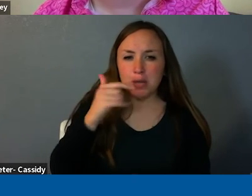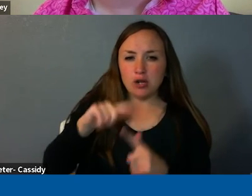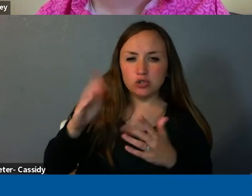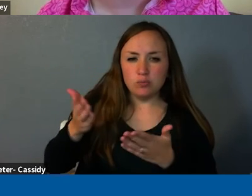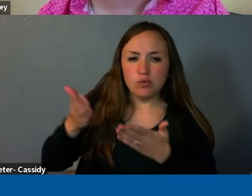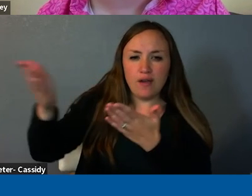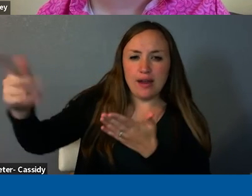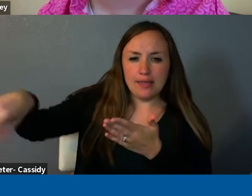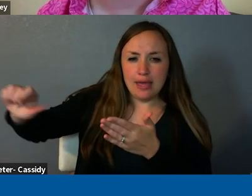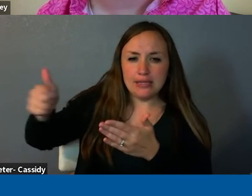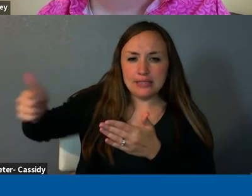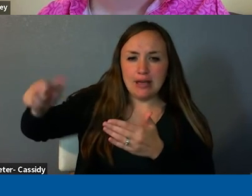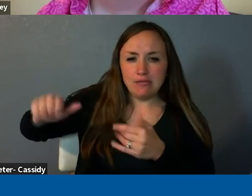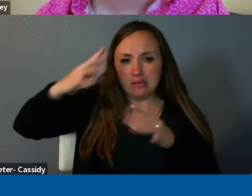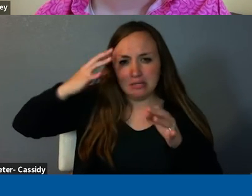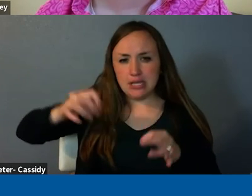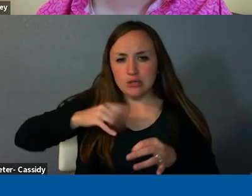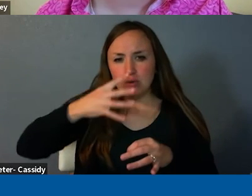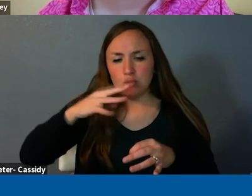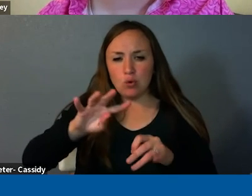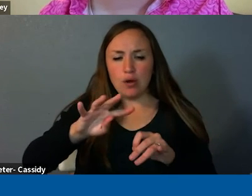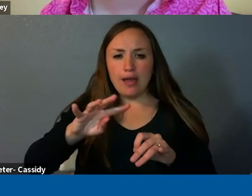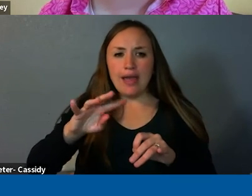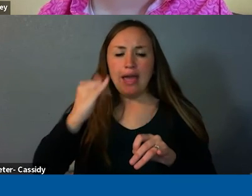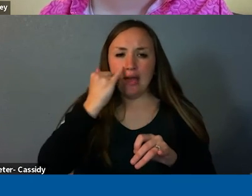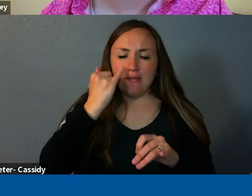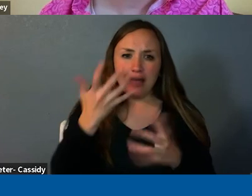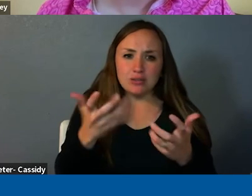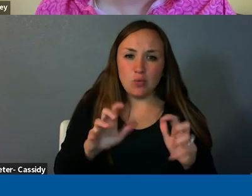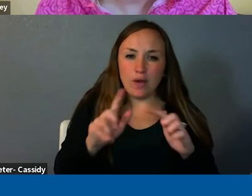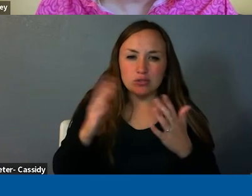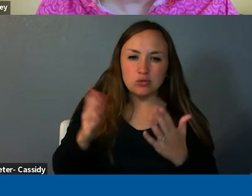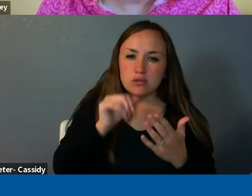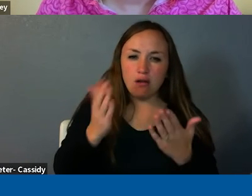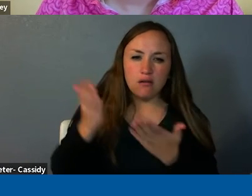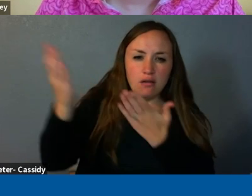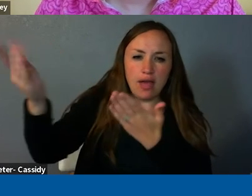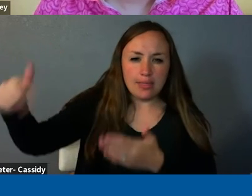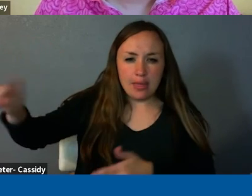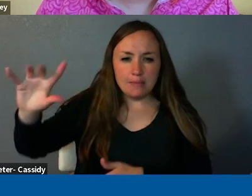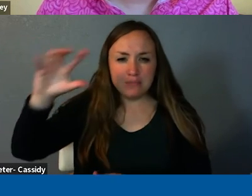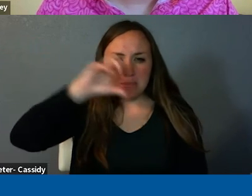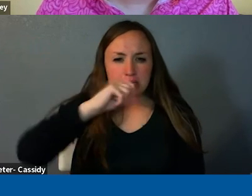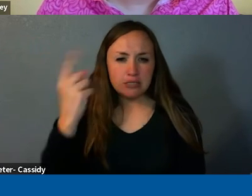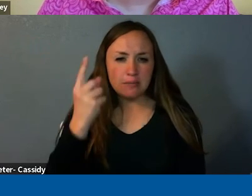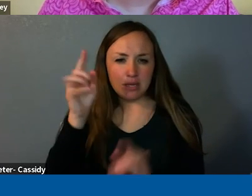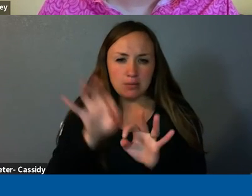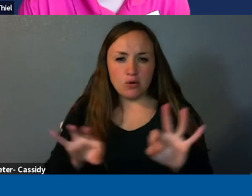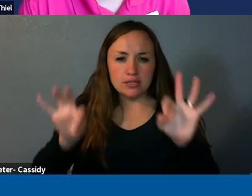than to not provide it and potentially make somebody miss out on something critical. That's a good point.